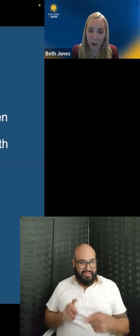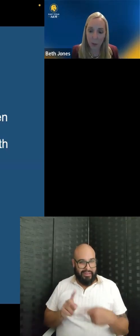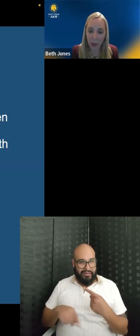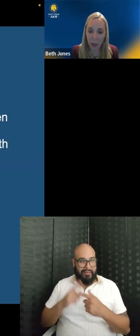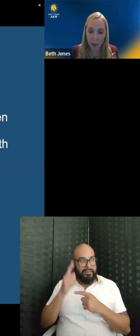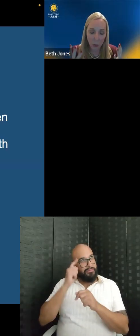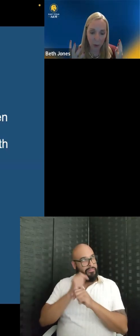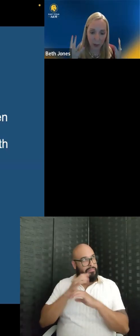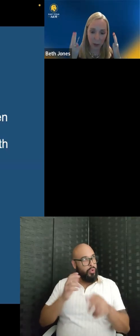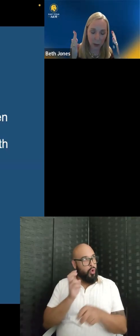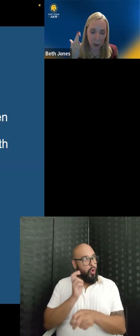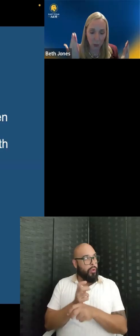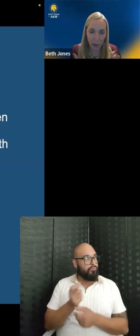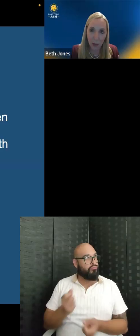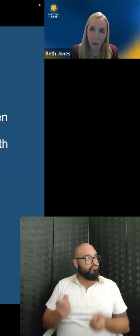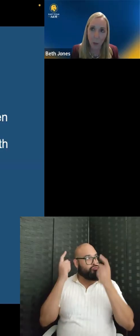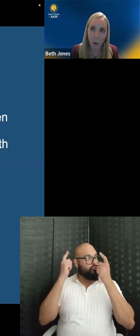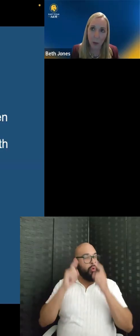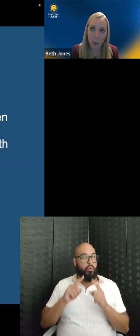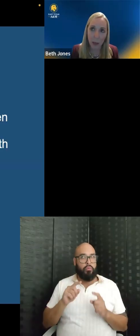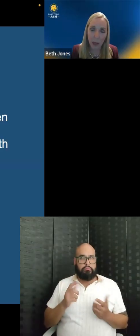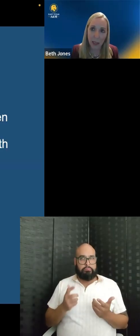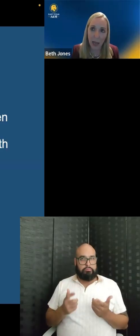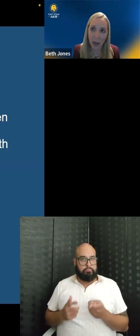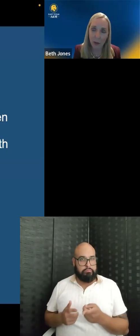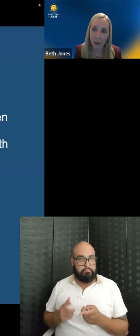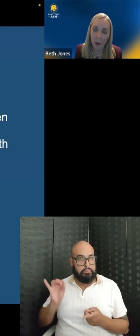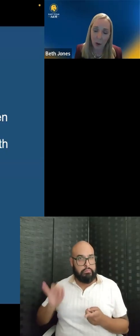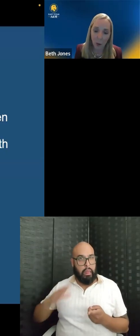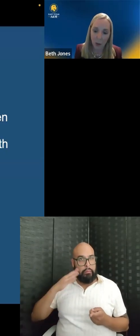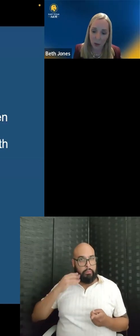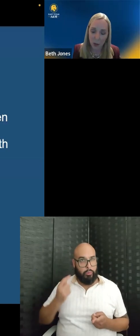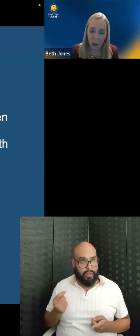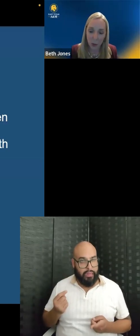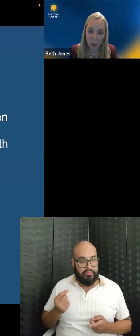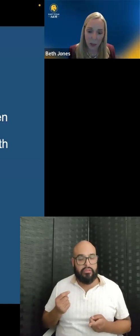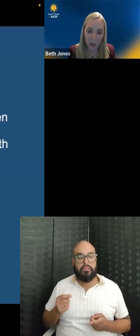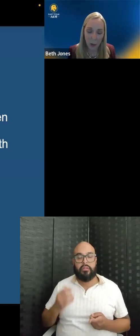to comprehend or even, think about what would it be like to have one of those acuities.